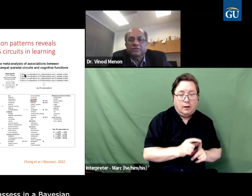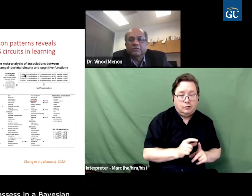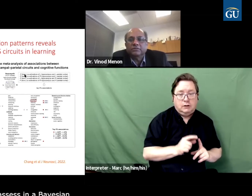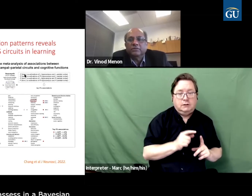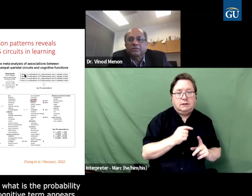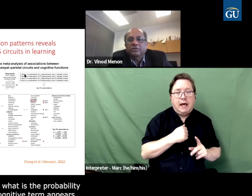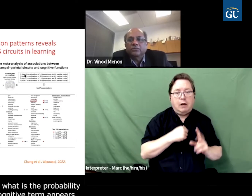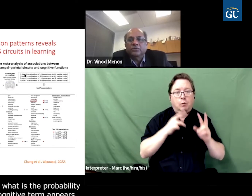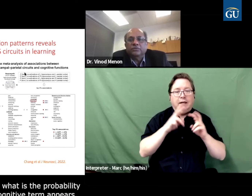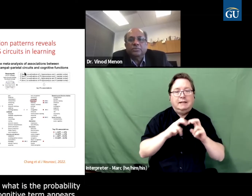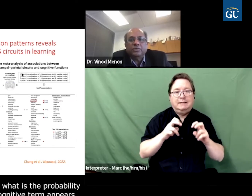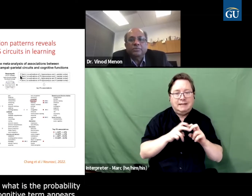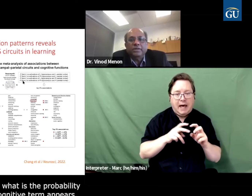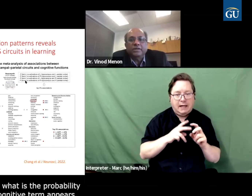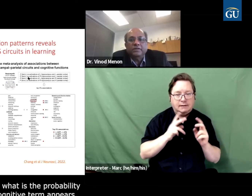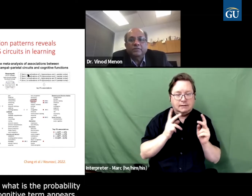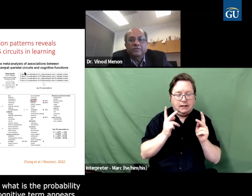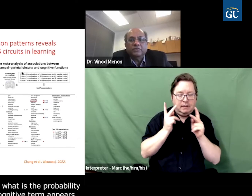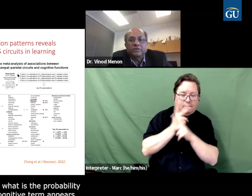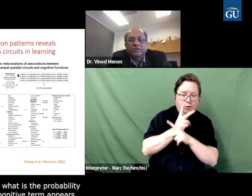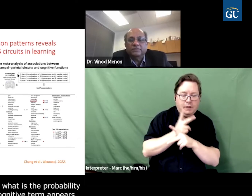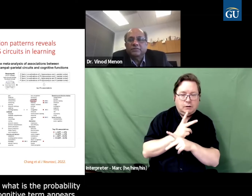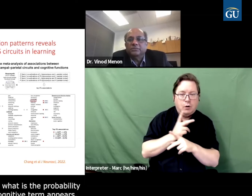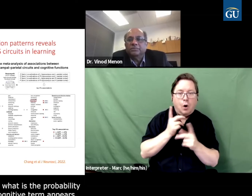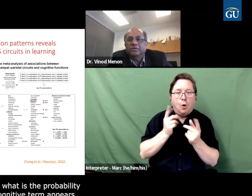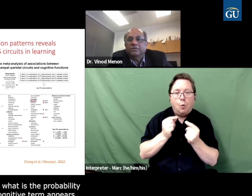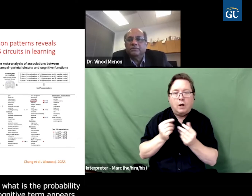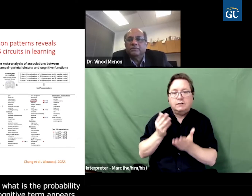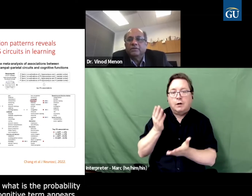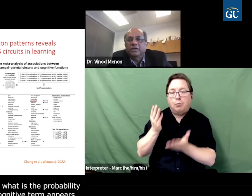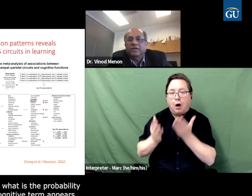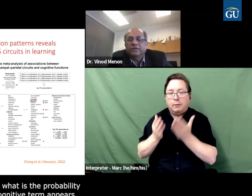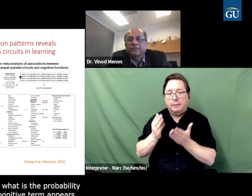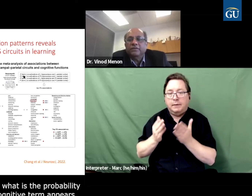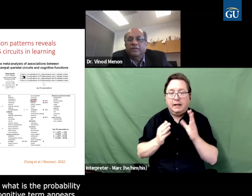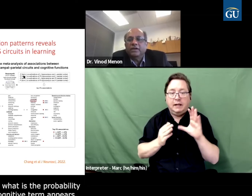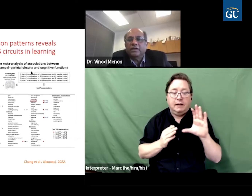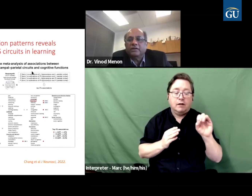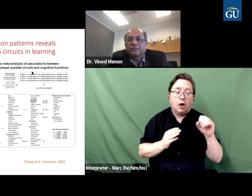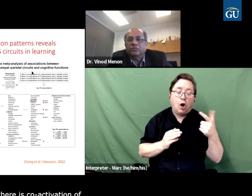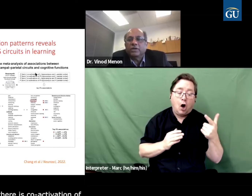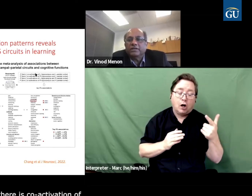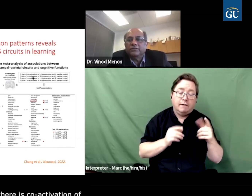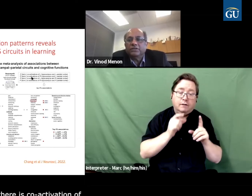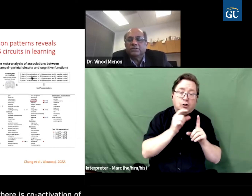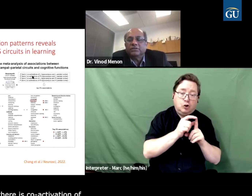bayesian formulation what is the probability that this